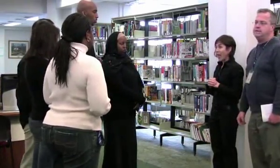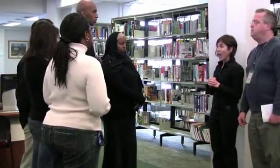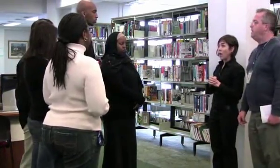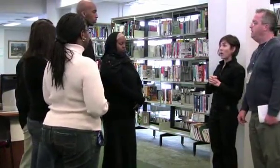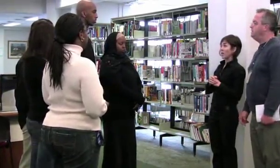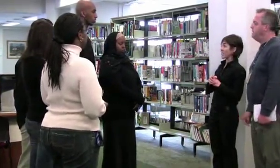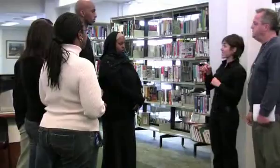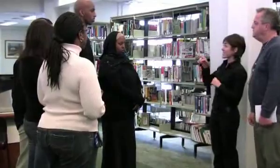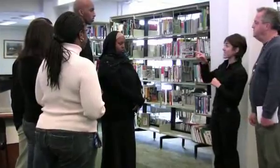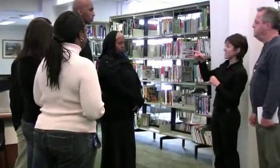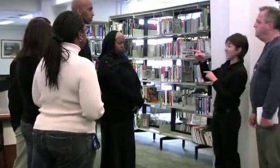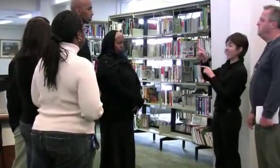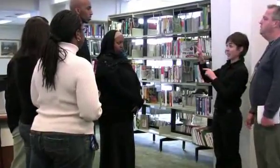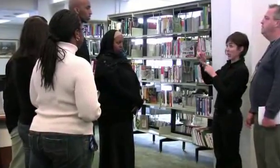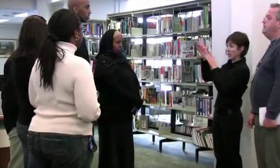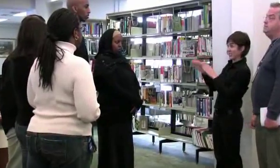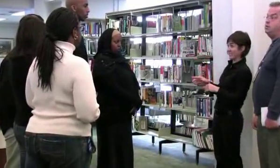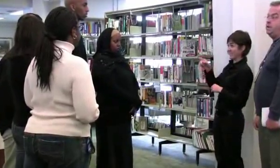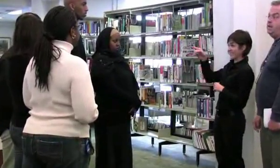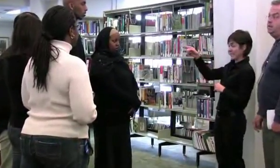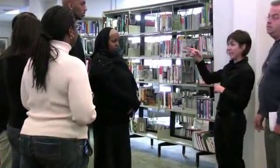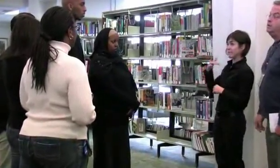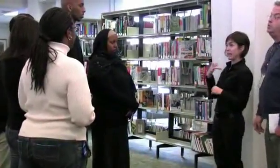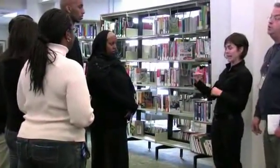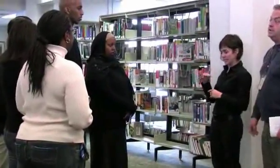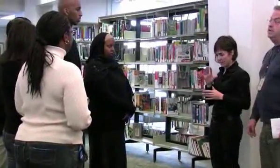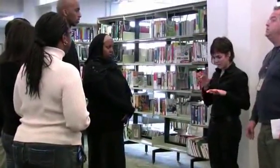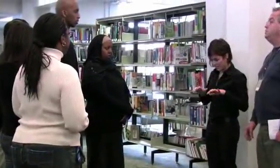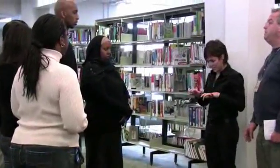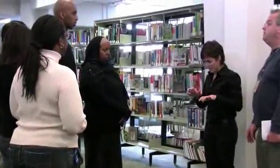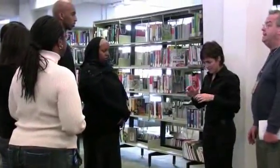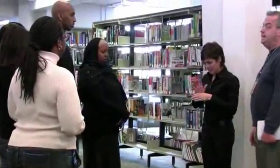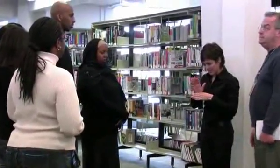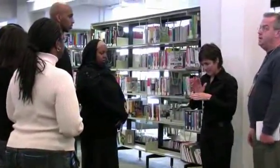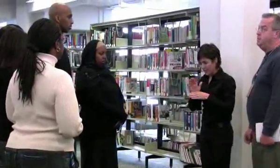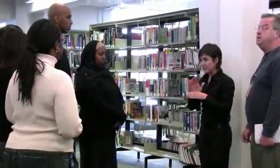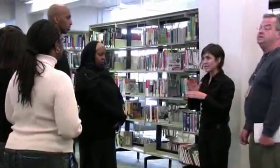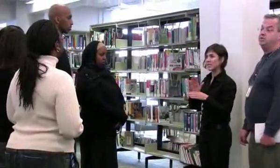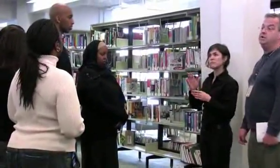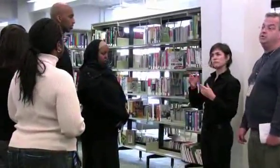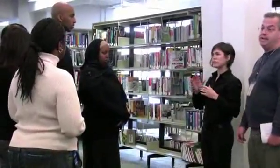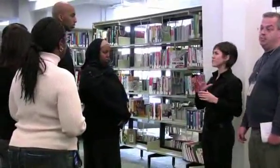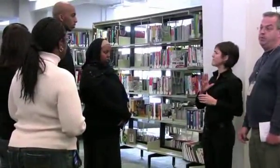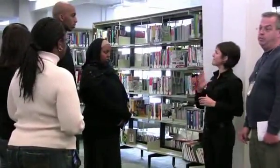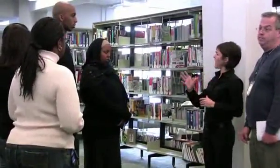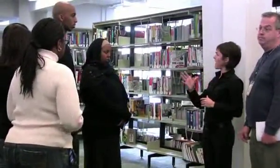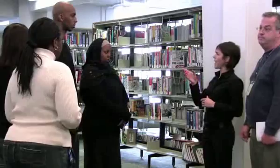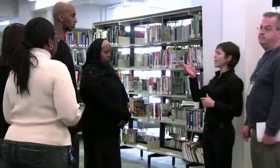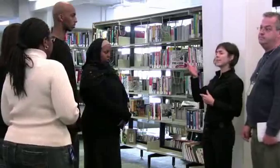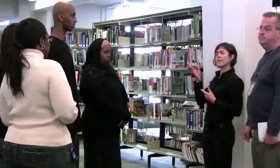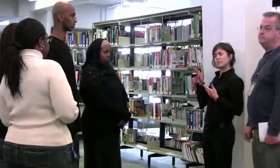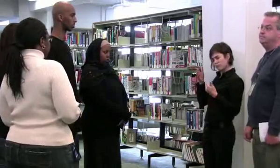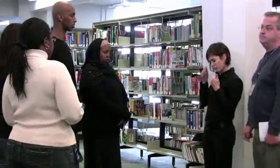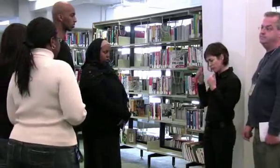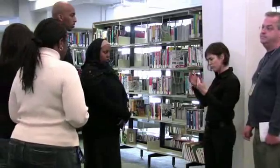Librarians often look busy when they are sitting at the desk but that is okay you can interrupt them